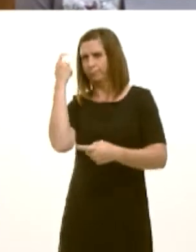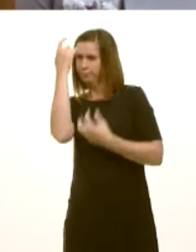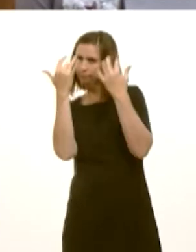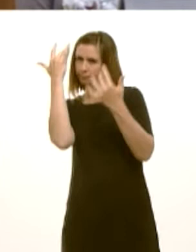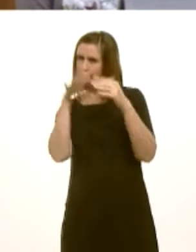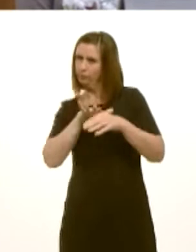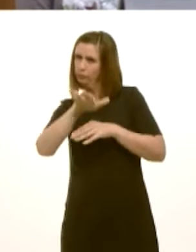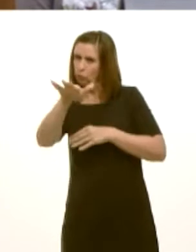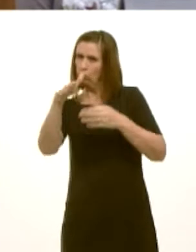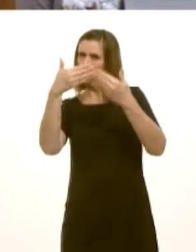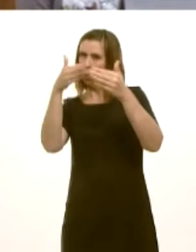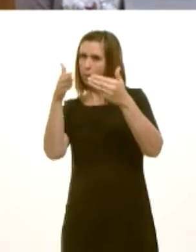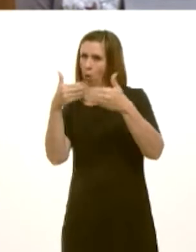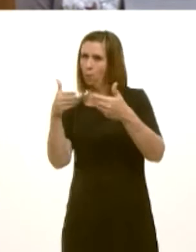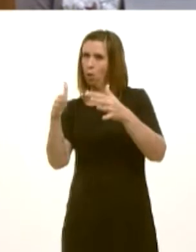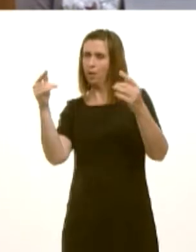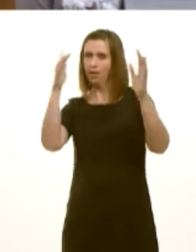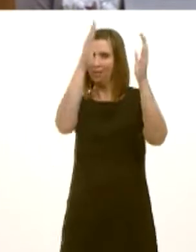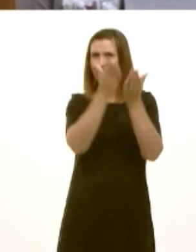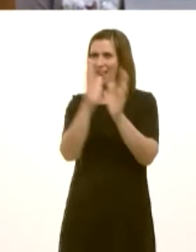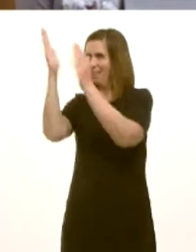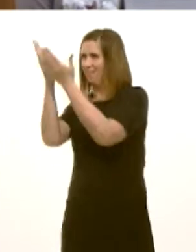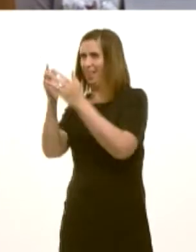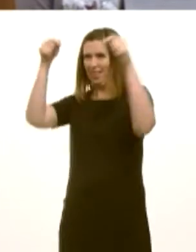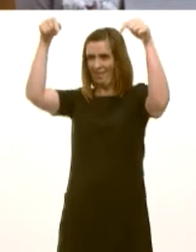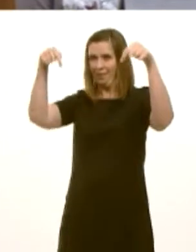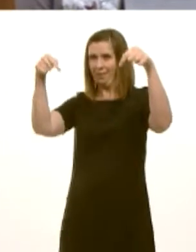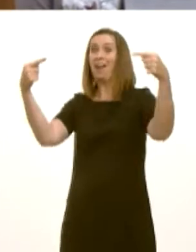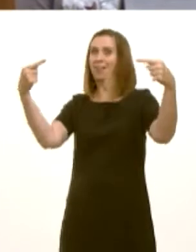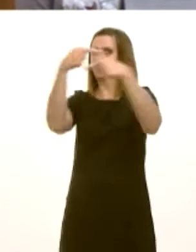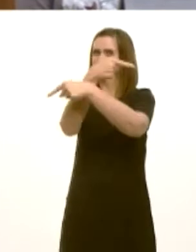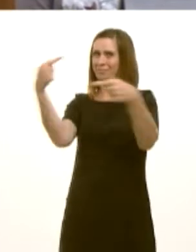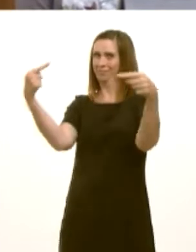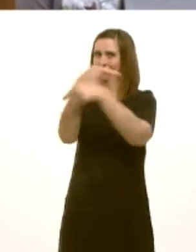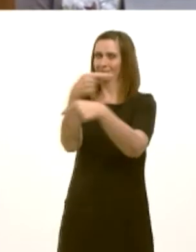and not simply at moving people north to south within the Valleys themselves. Thatís part of the thinking around the metro.